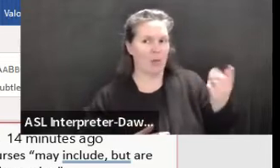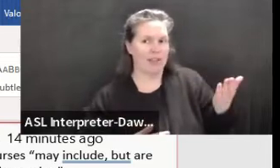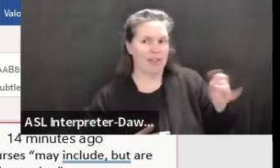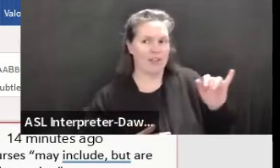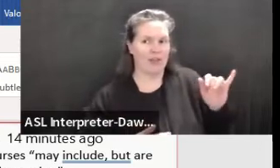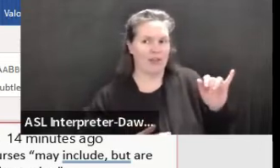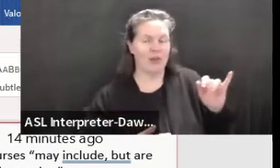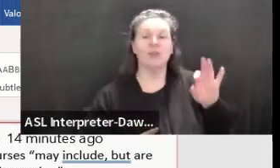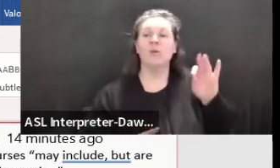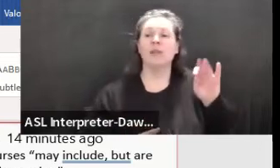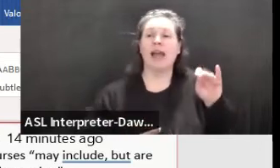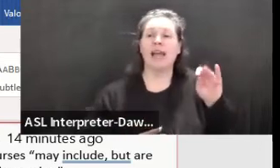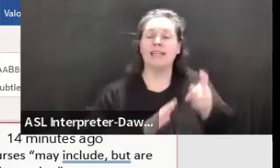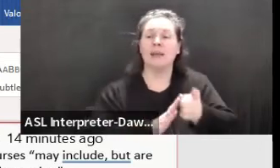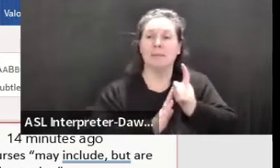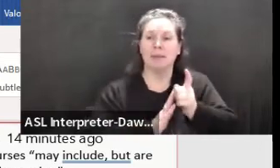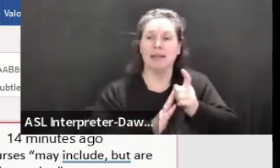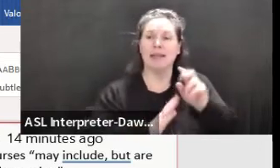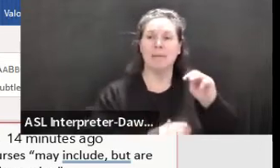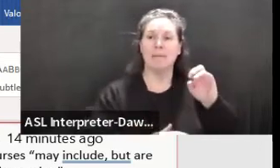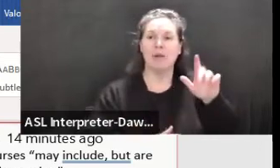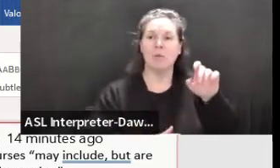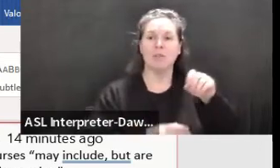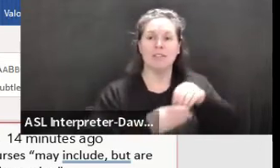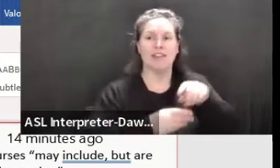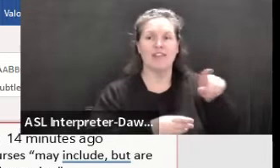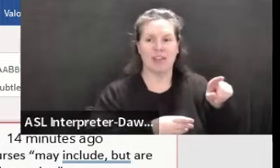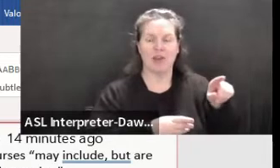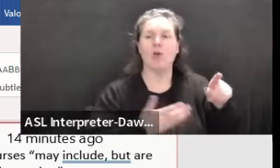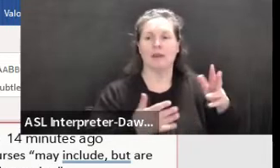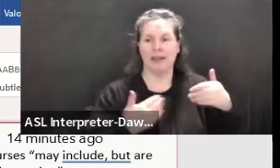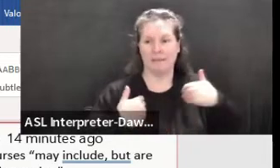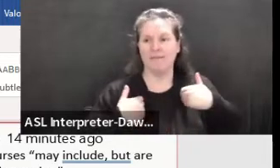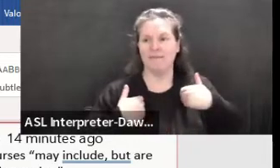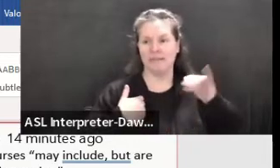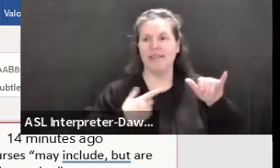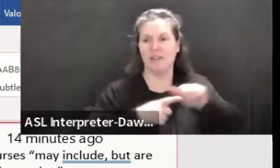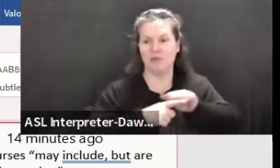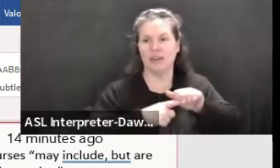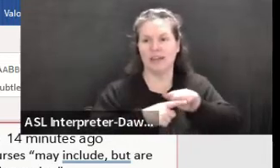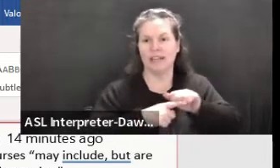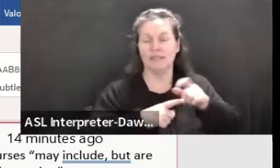for all members of our community and having done a lot of training.